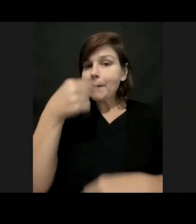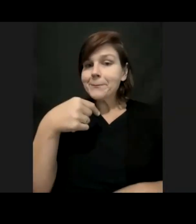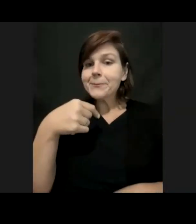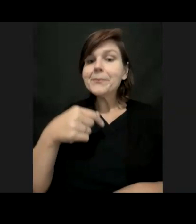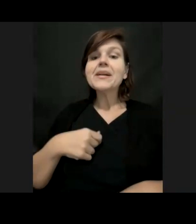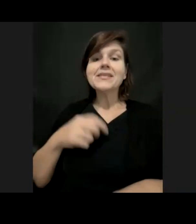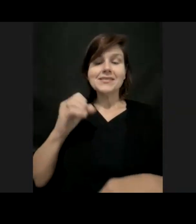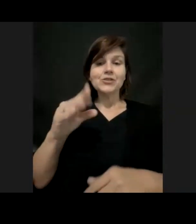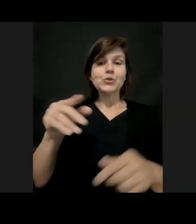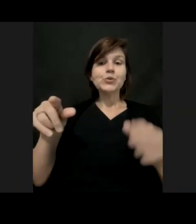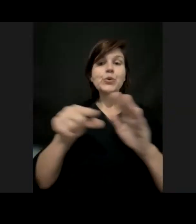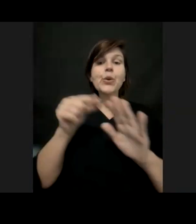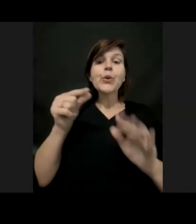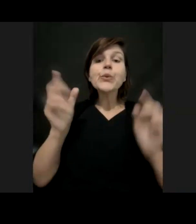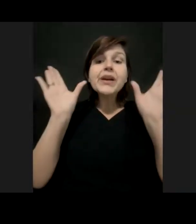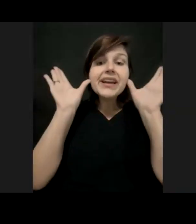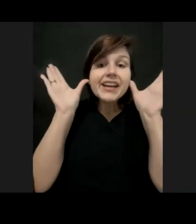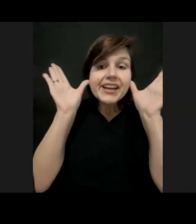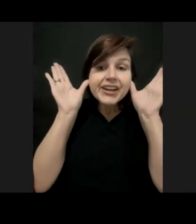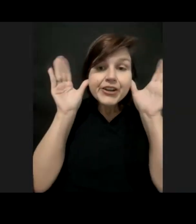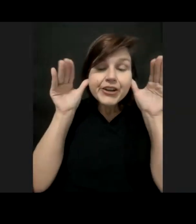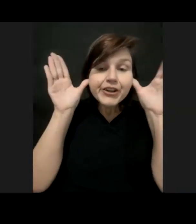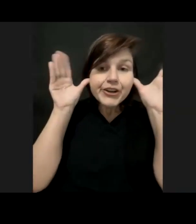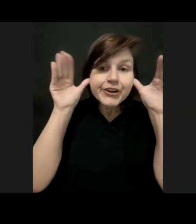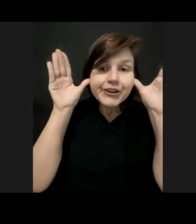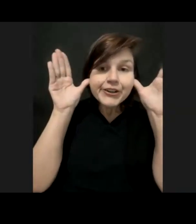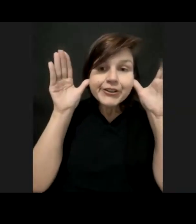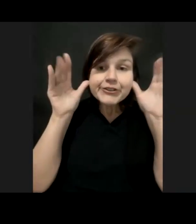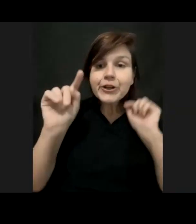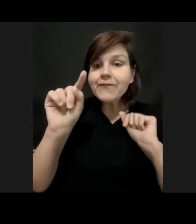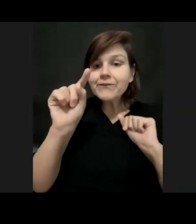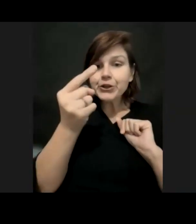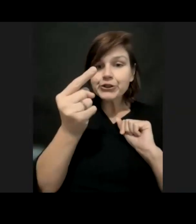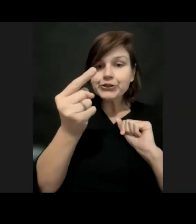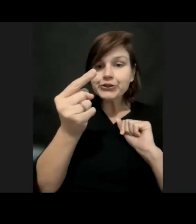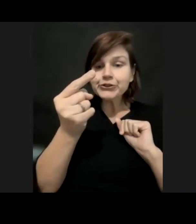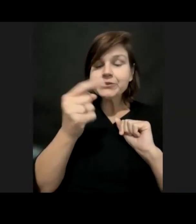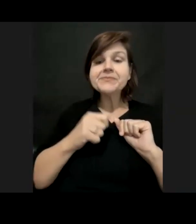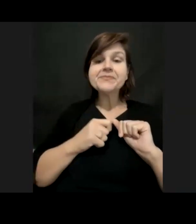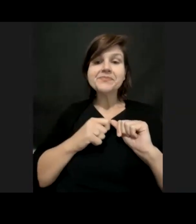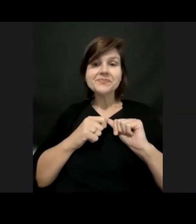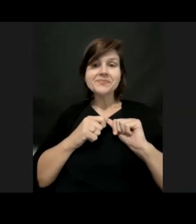And then as I'm gluing I'll sing again to you. Okay? I'll sing “Mr. Socks the Fox.”